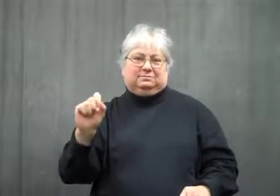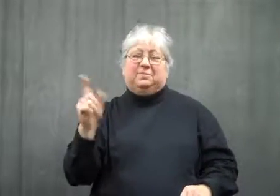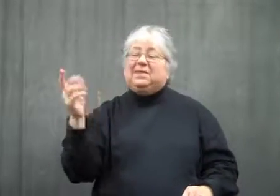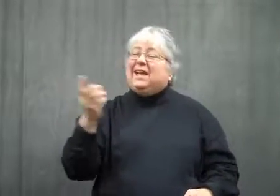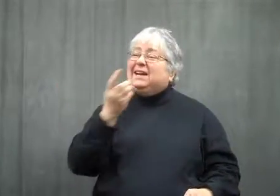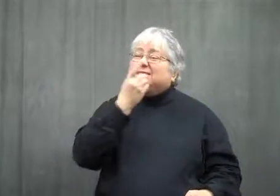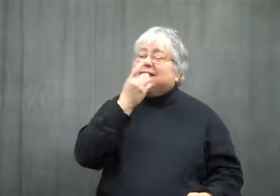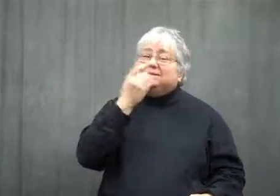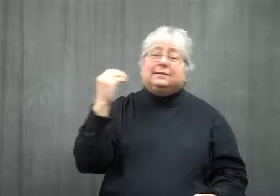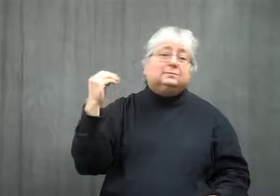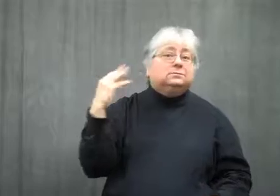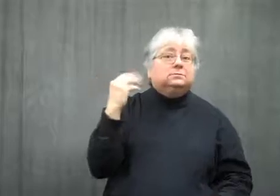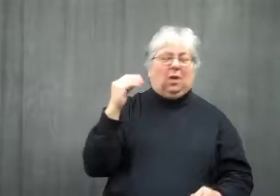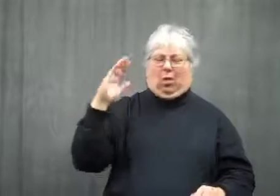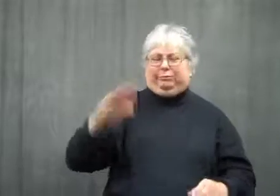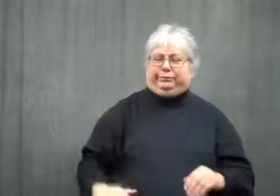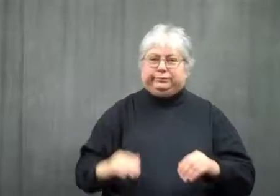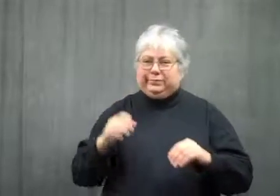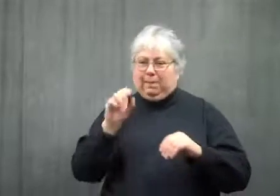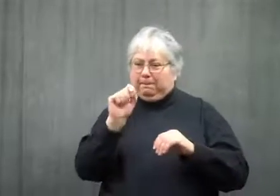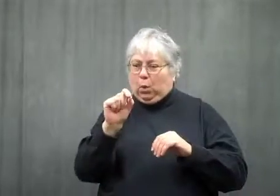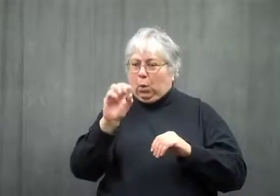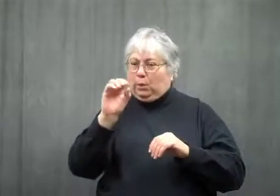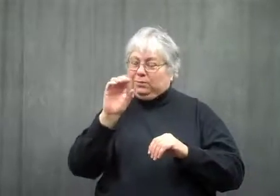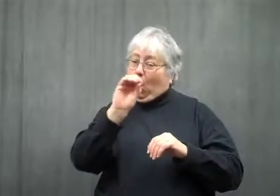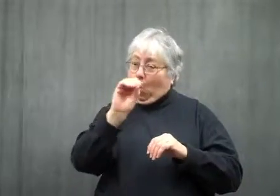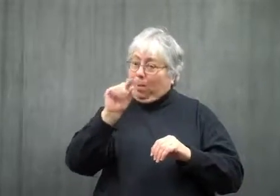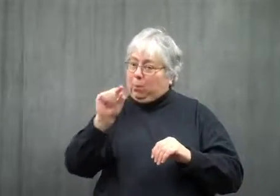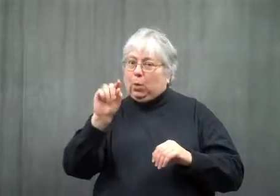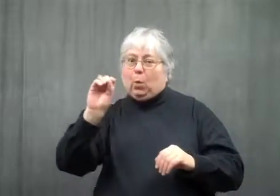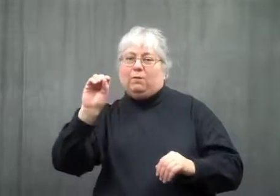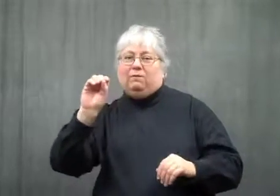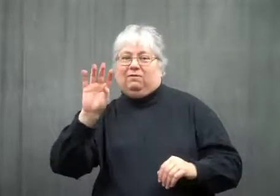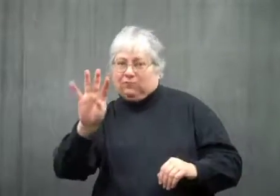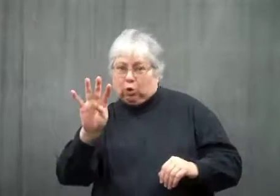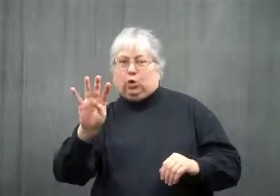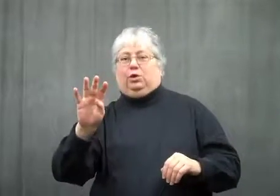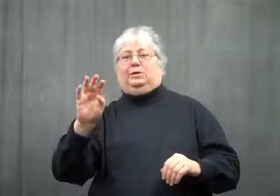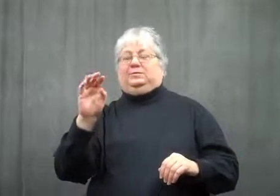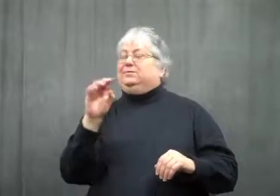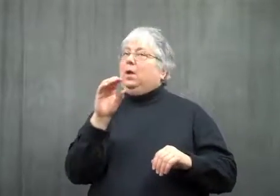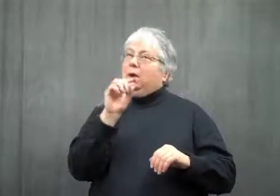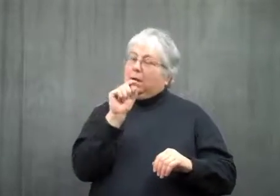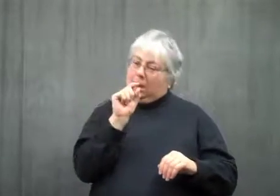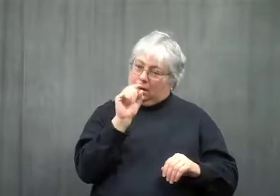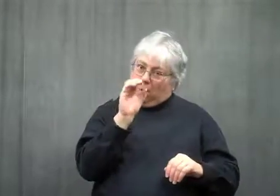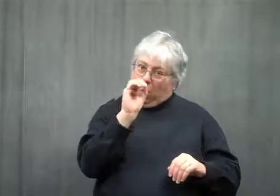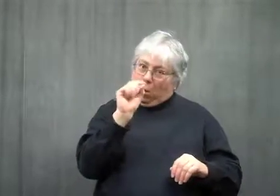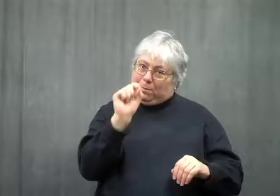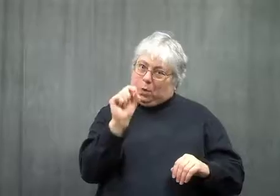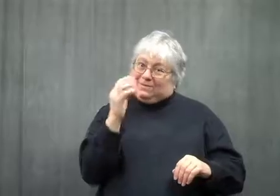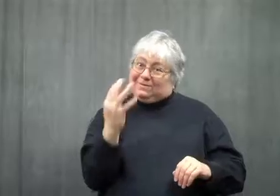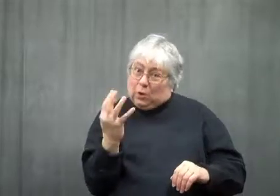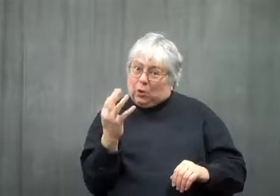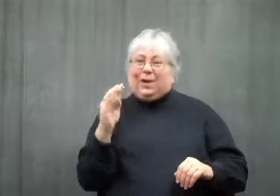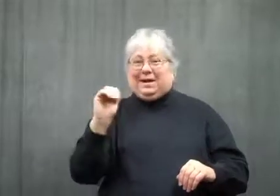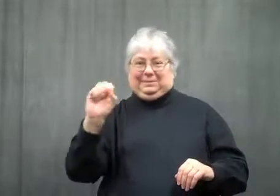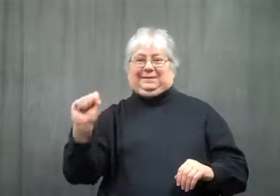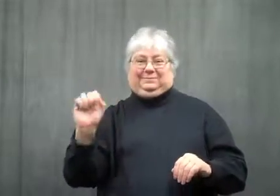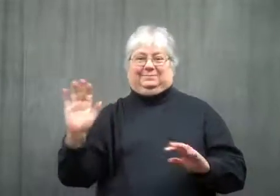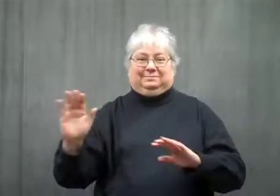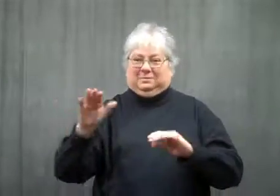Dental x-rays are pretty low, at 0.4 milliseverts.